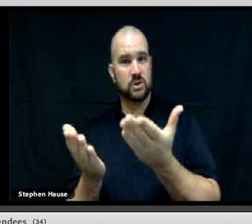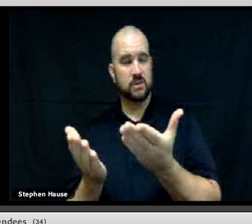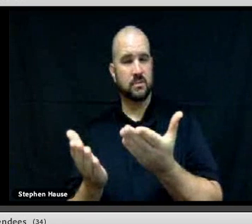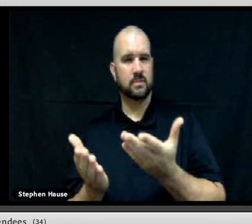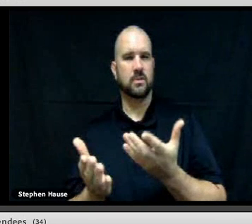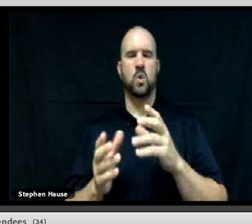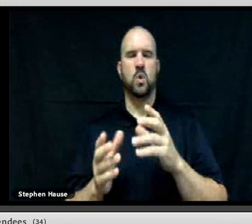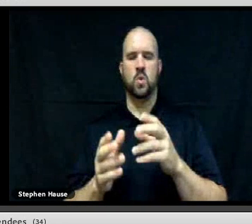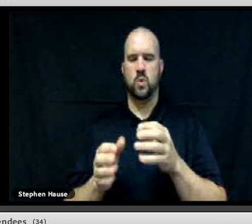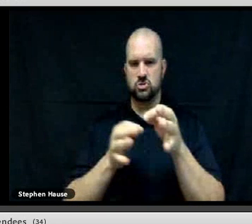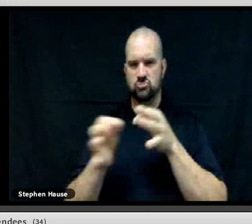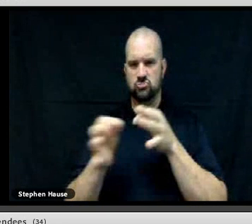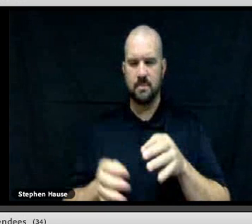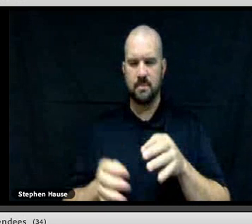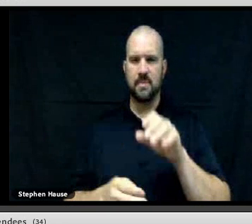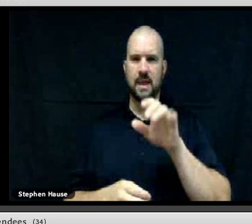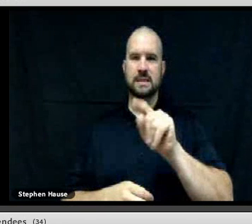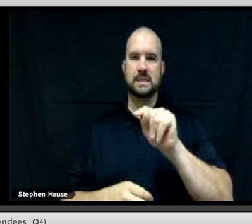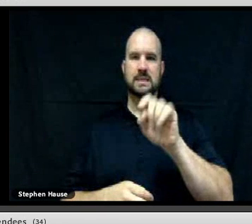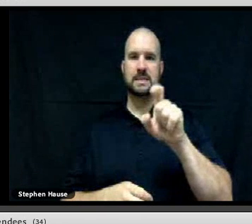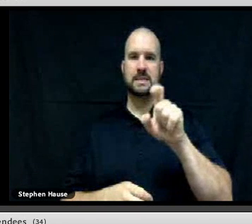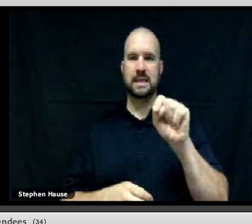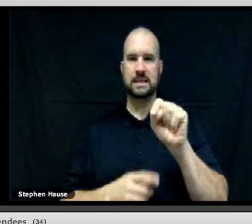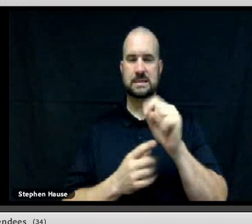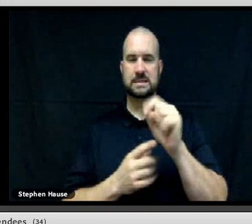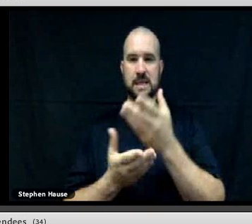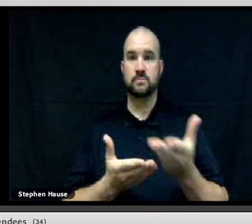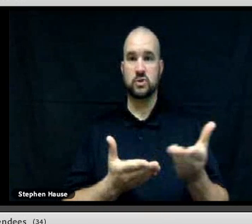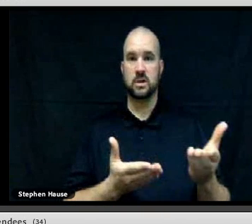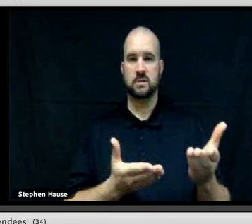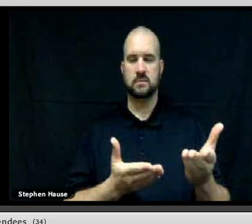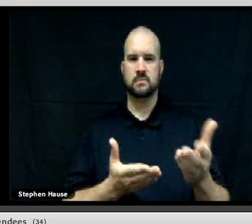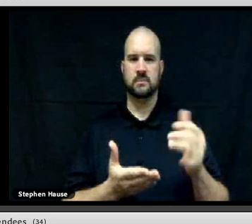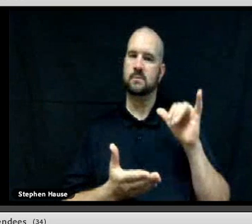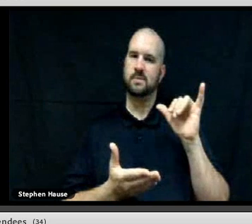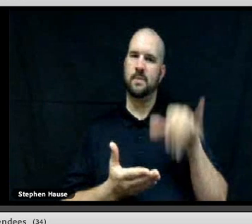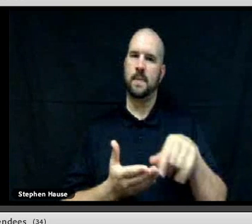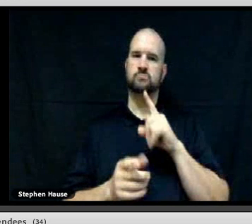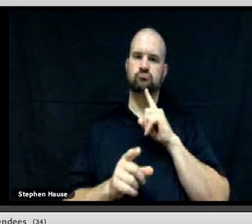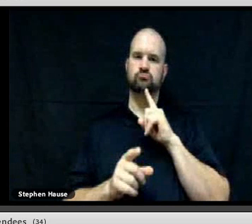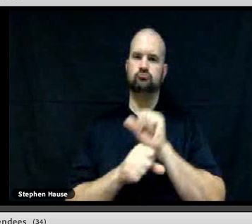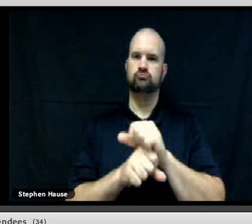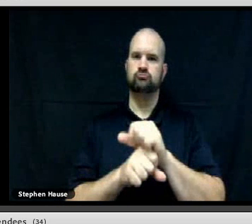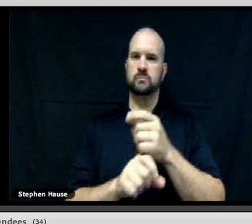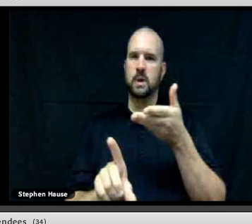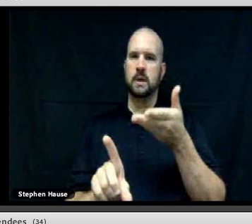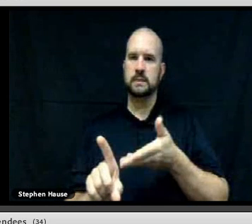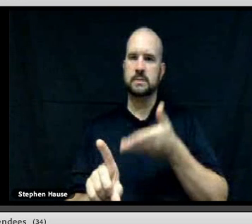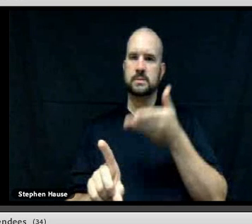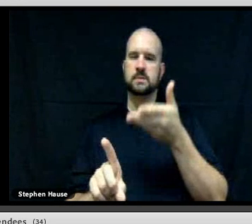Um, but that's what that is a representation of. So, thinking about the user's intent when you're using this field,